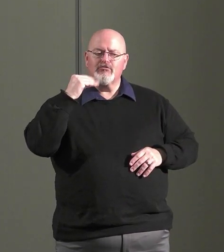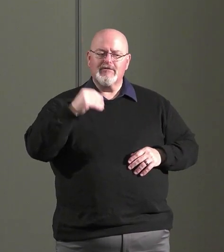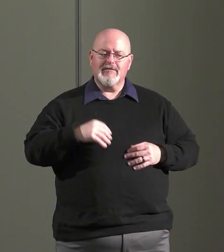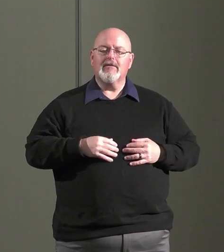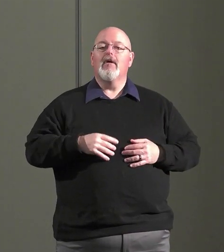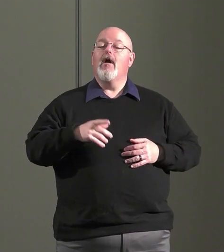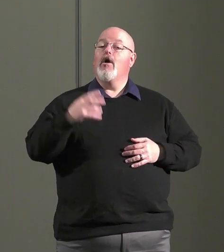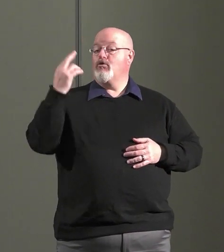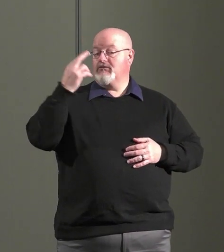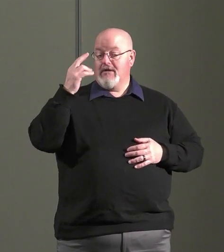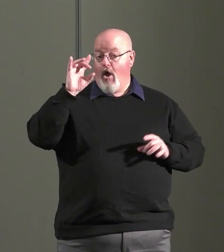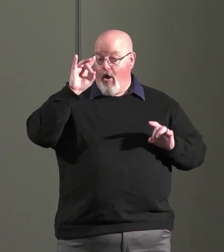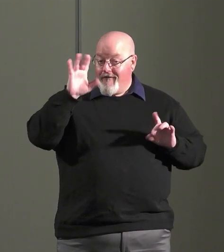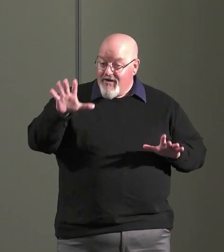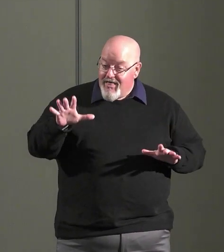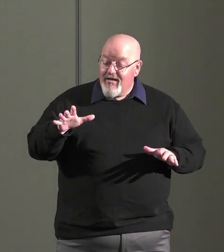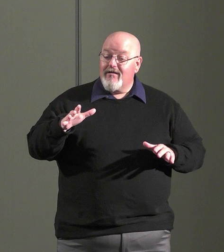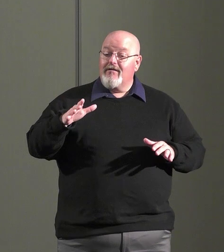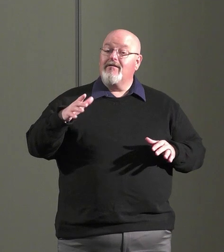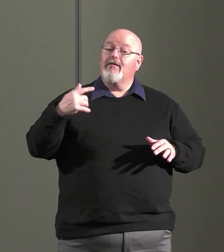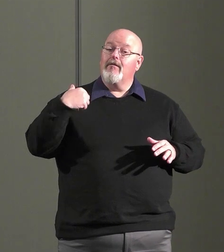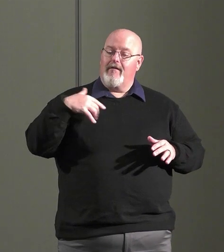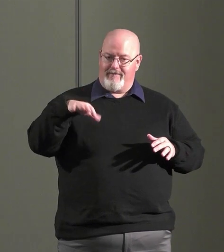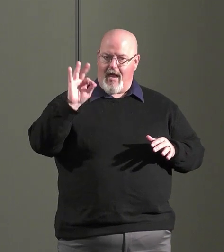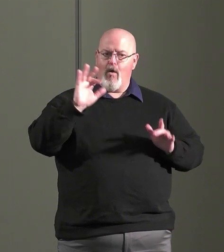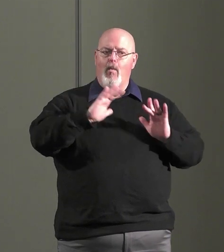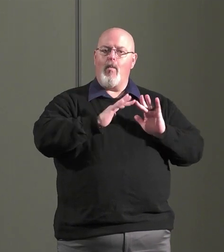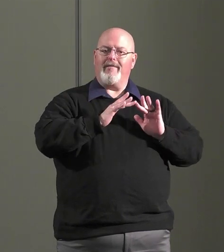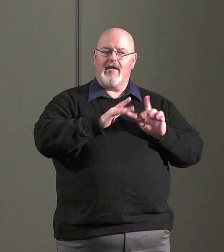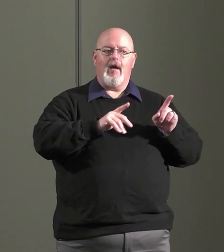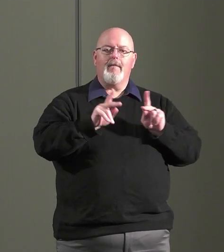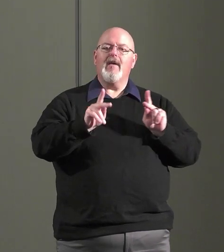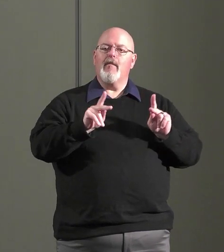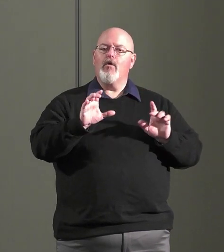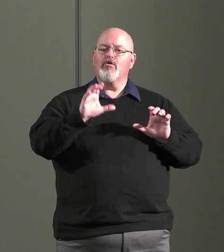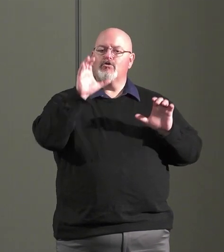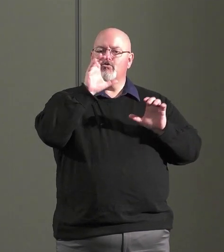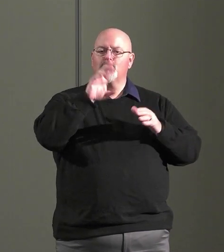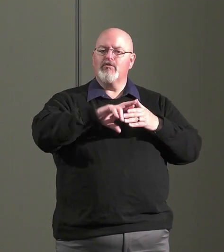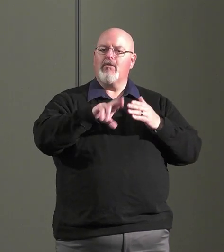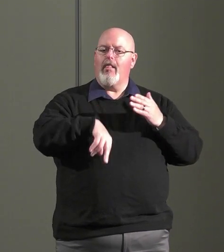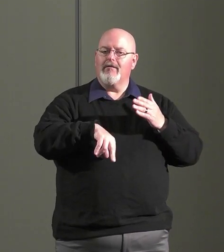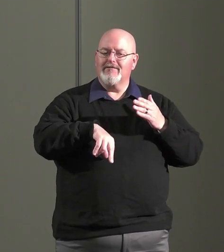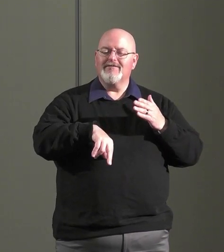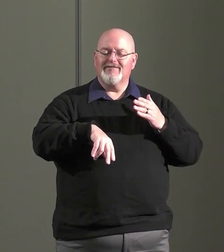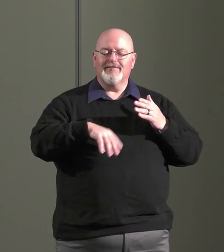And the reason it was, we found websites where people did search results for instance and